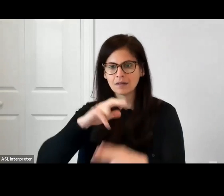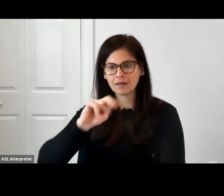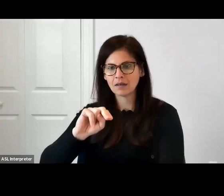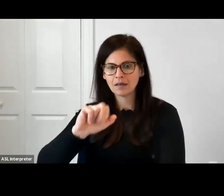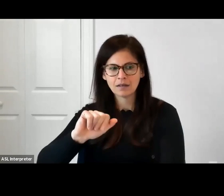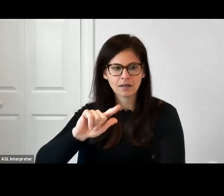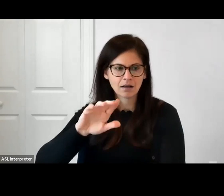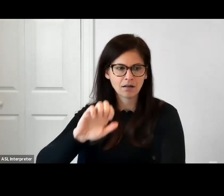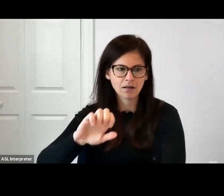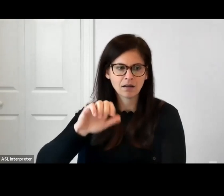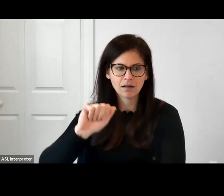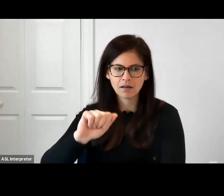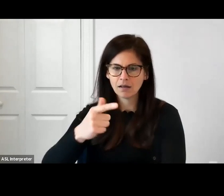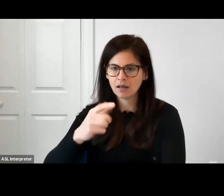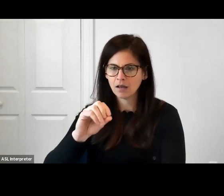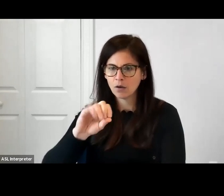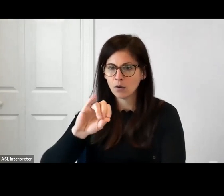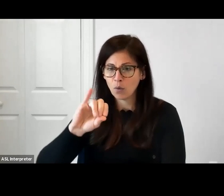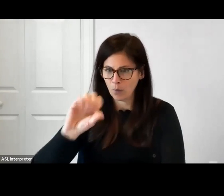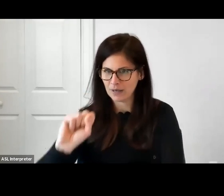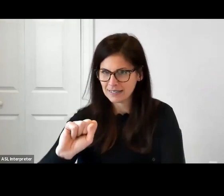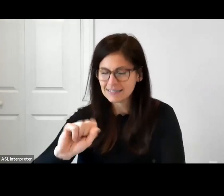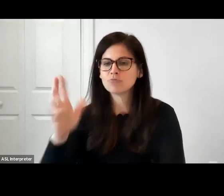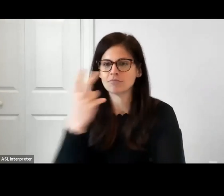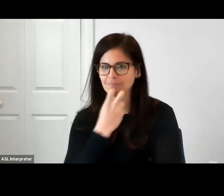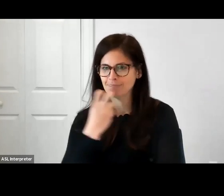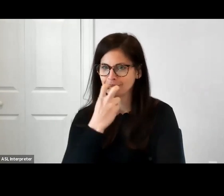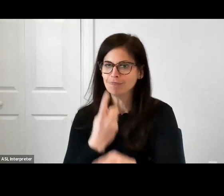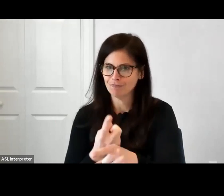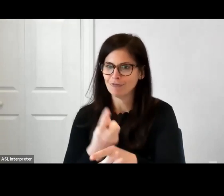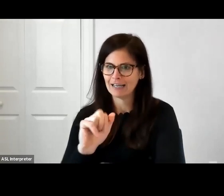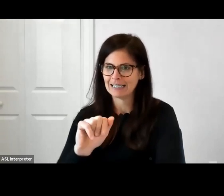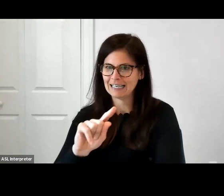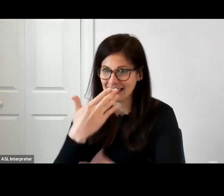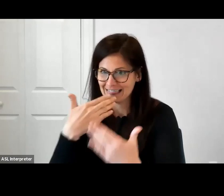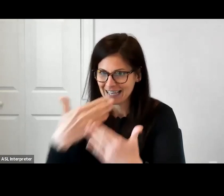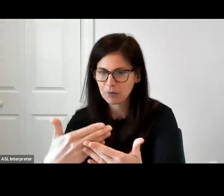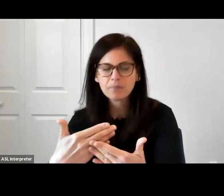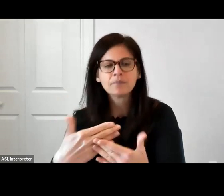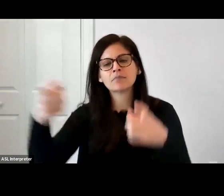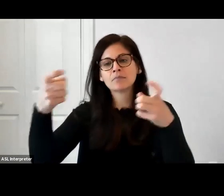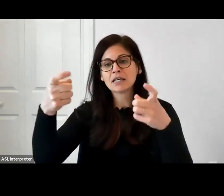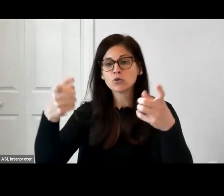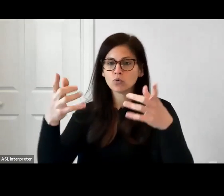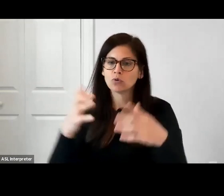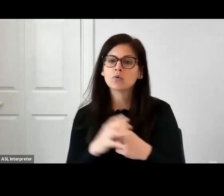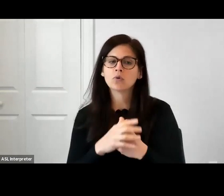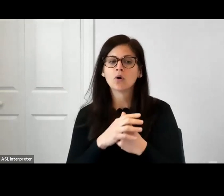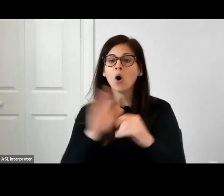Anita, you did pronounce that correctly, thank you. I am the managing director at Open Door Arts.